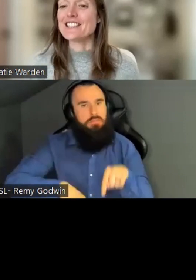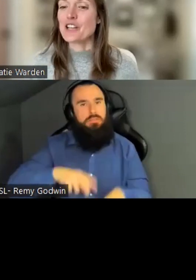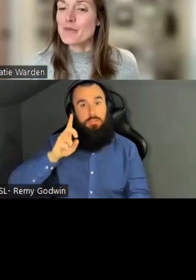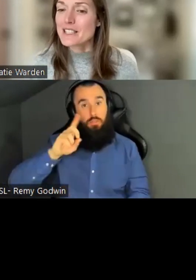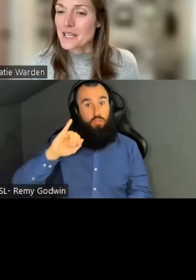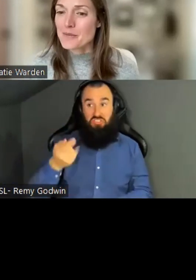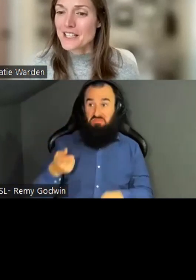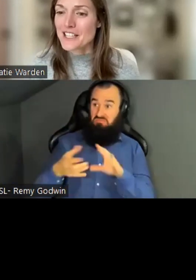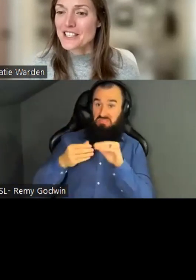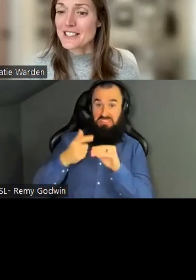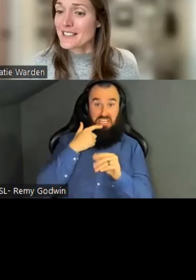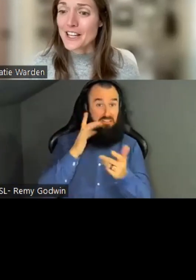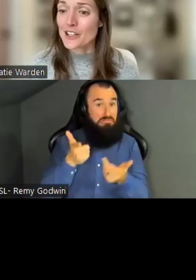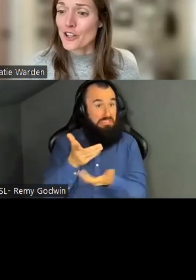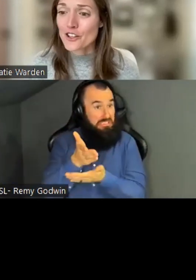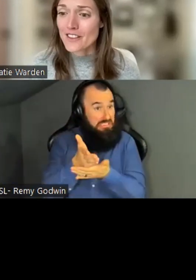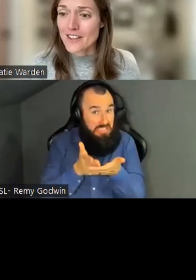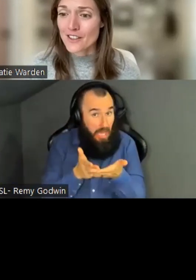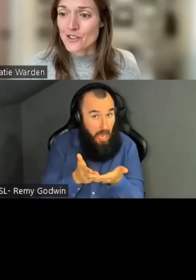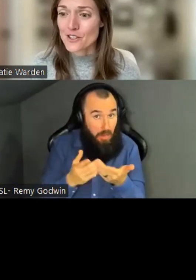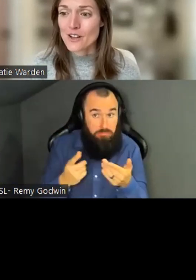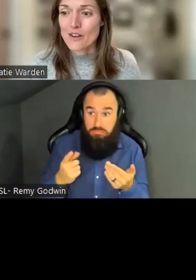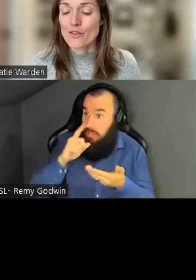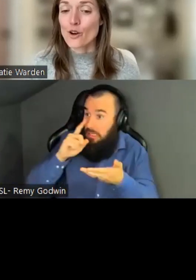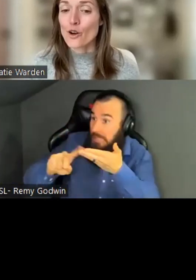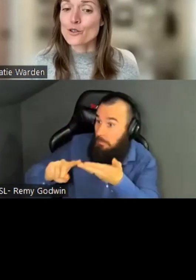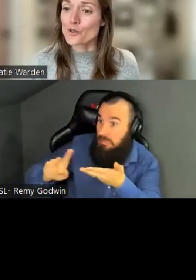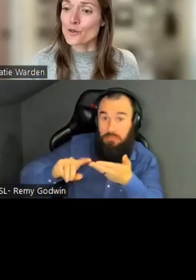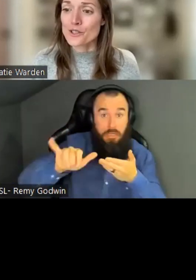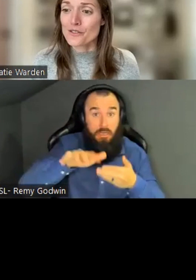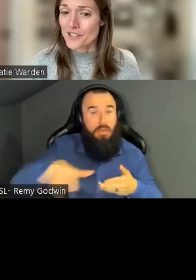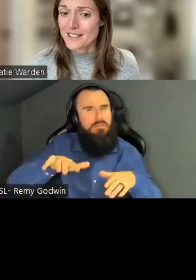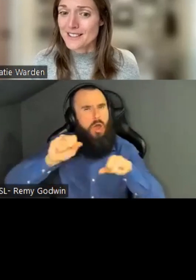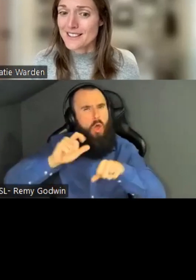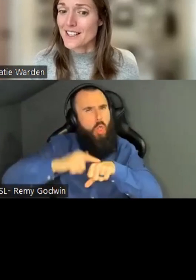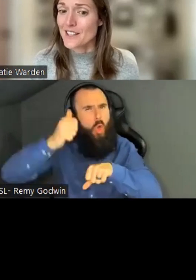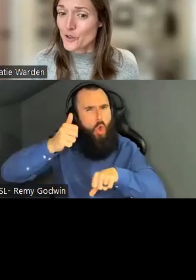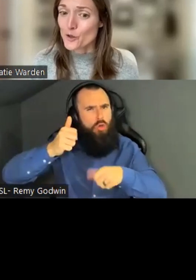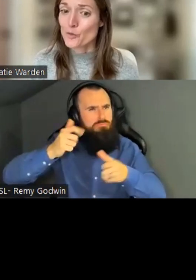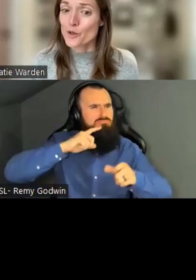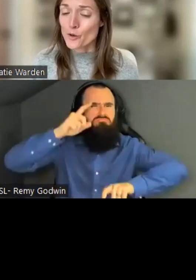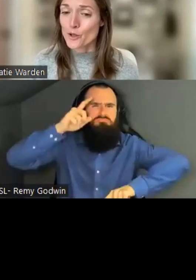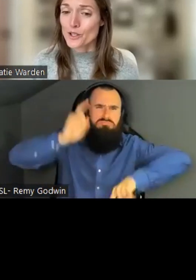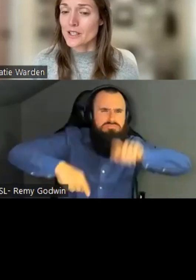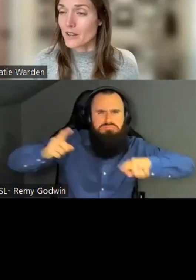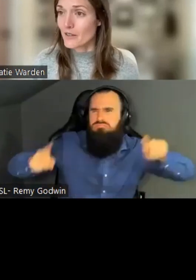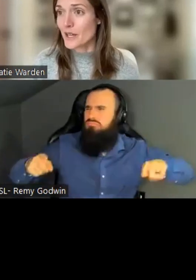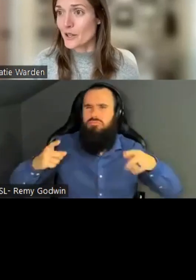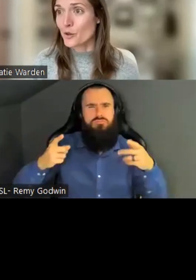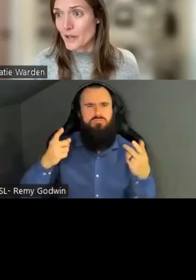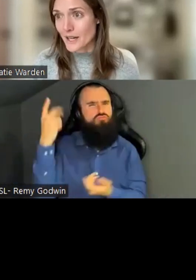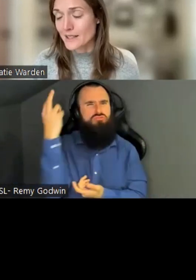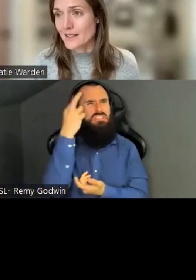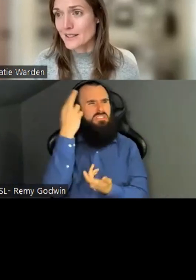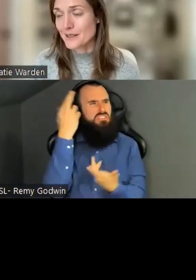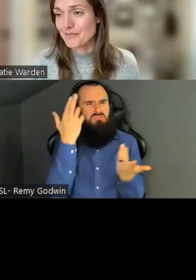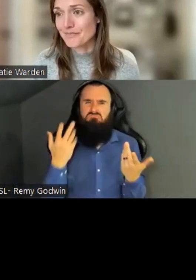"Some examinations take longer than others for all sorts of reasons in the normal course of a medical practice."